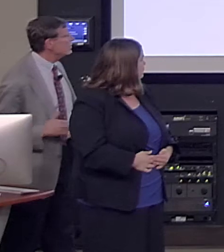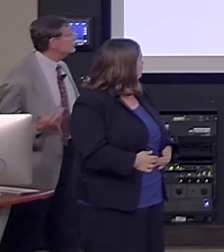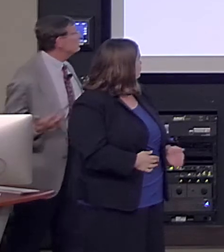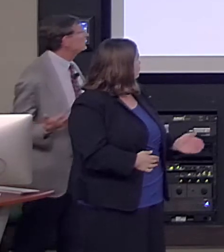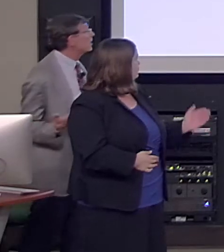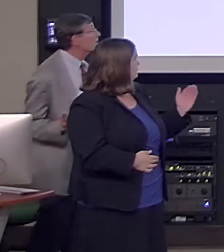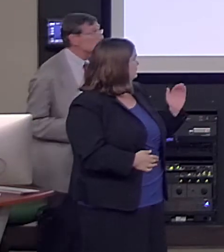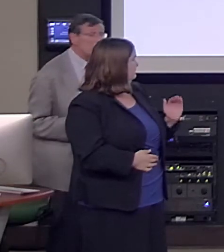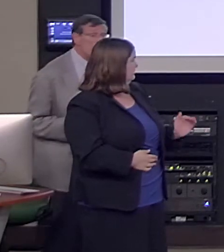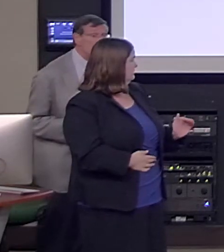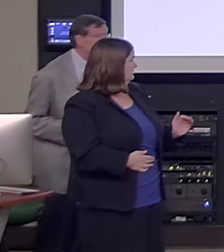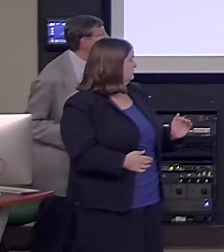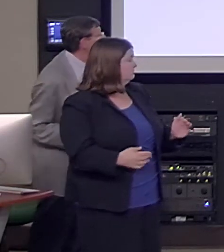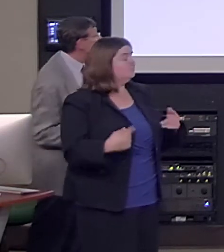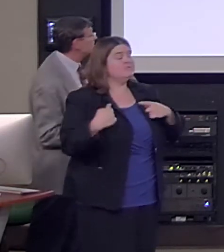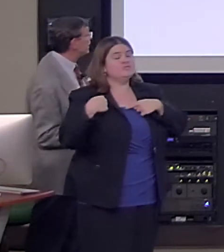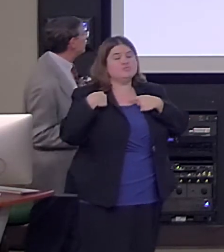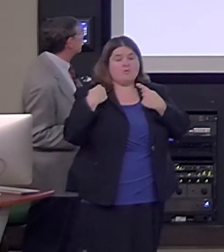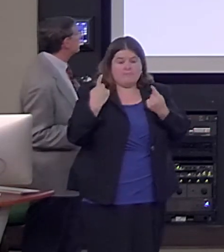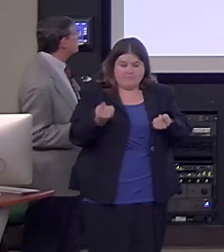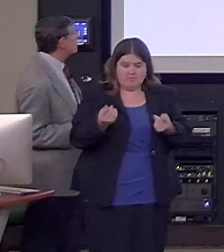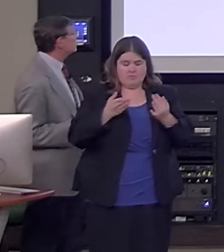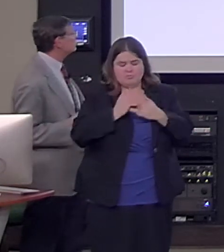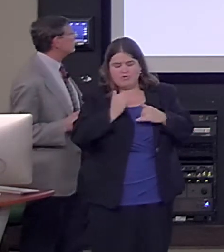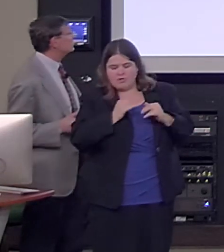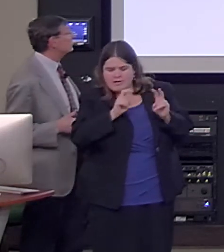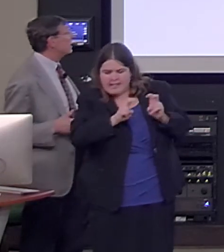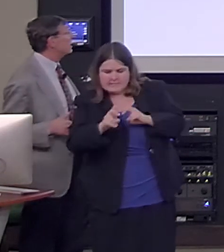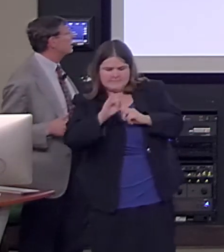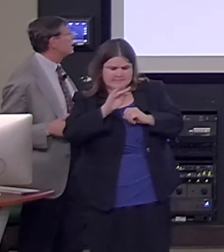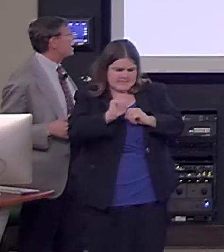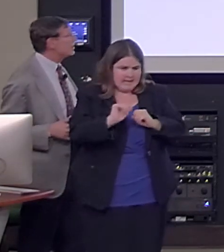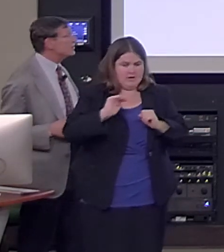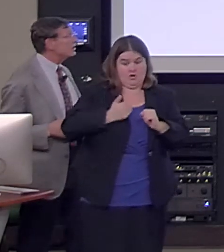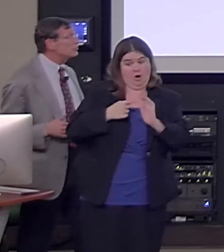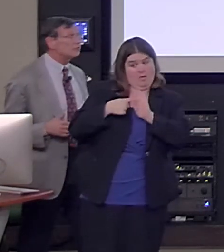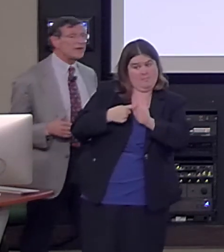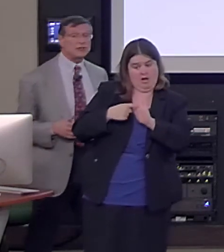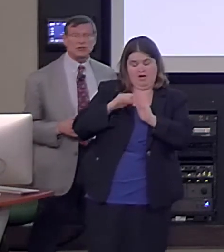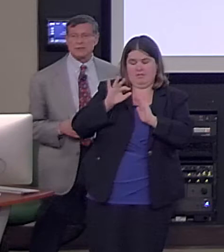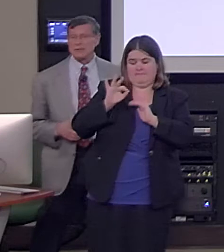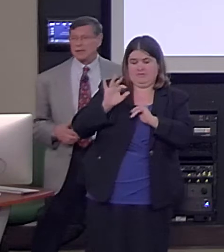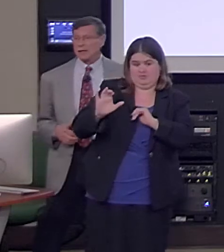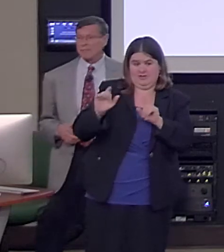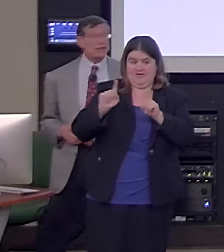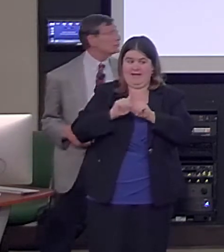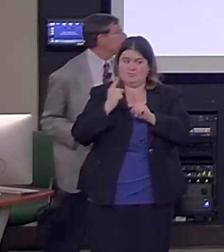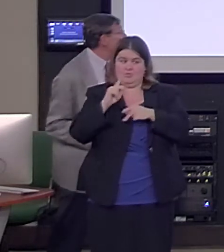Insofar as we've been able to look at our data our model of foster care as an intervention appears